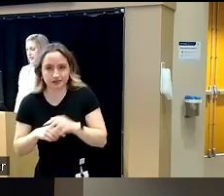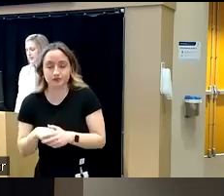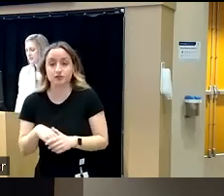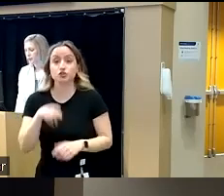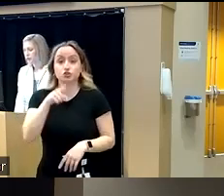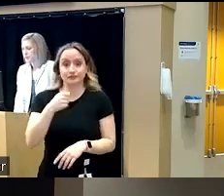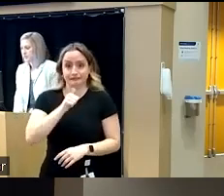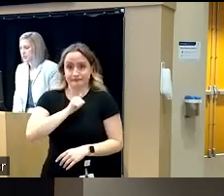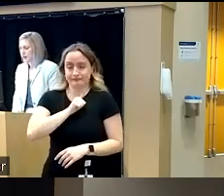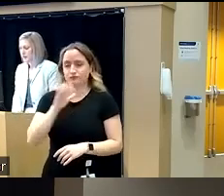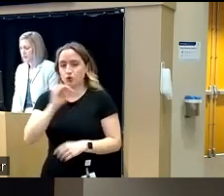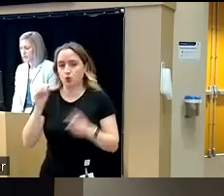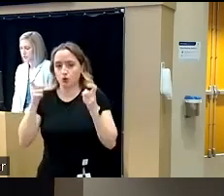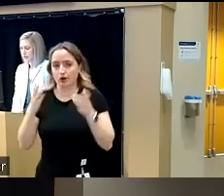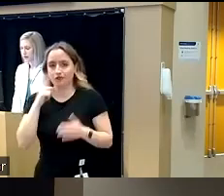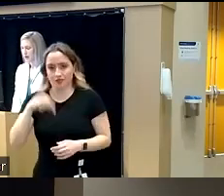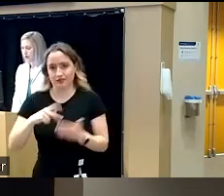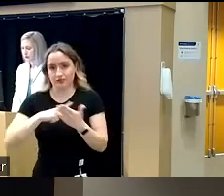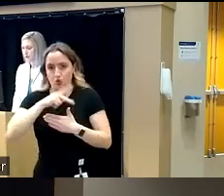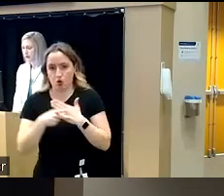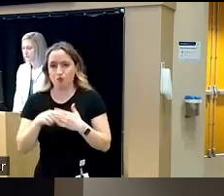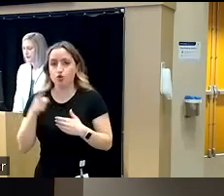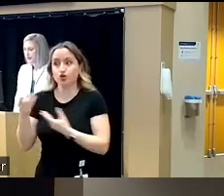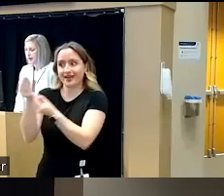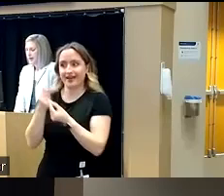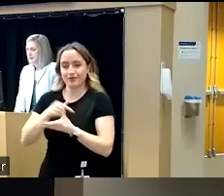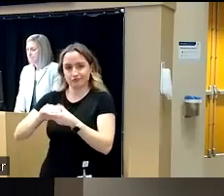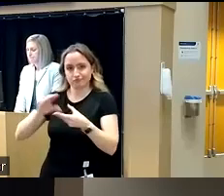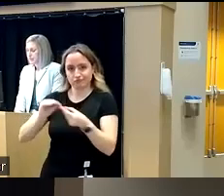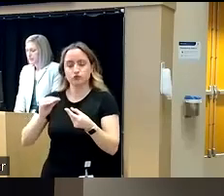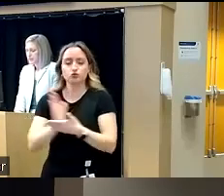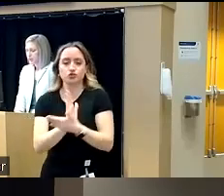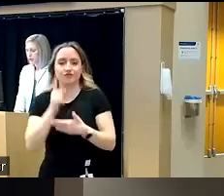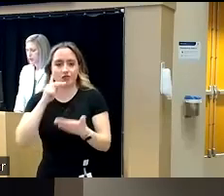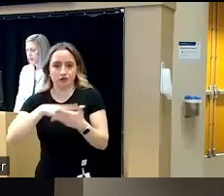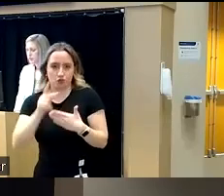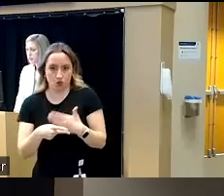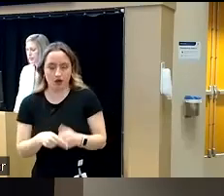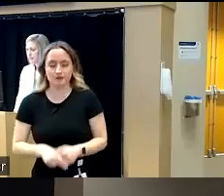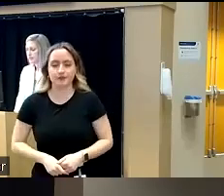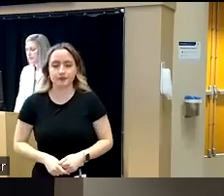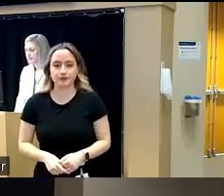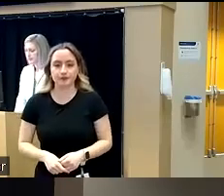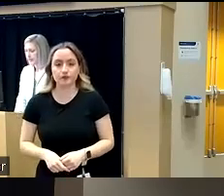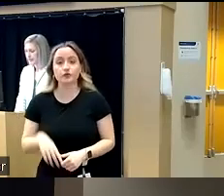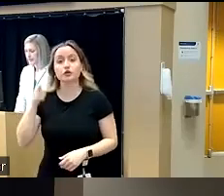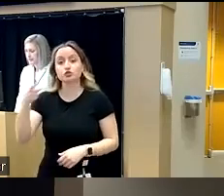she just had some words that she wanted me to share about the program um so she believes that